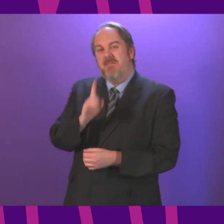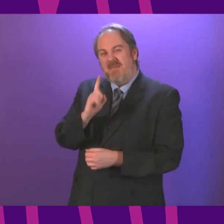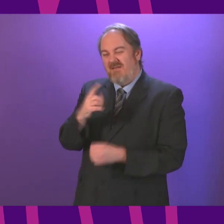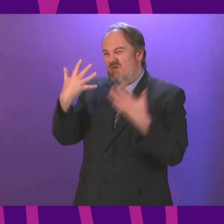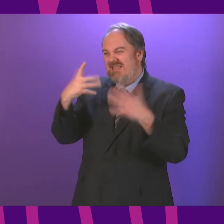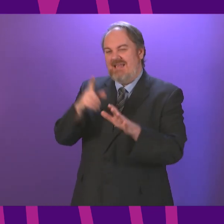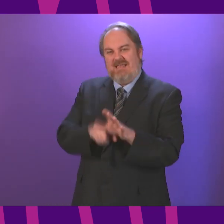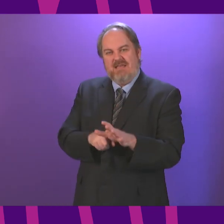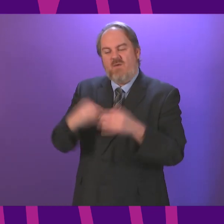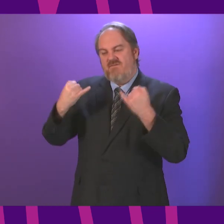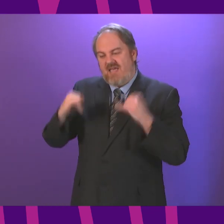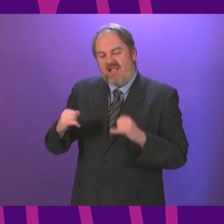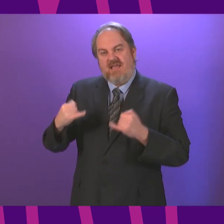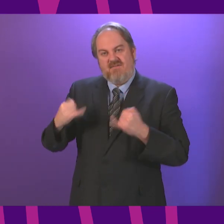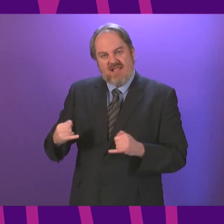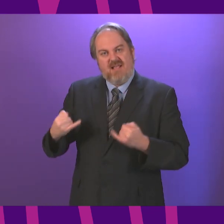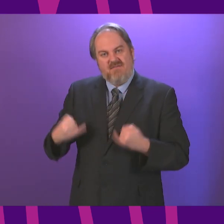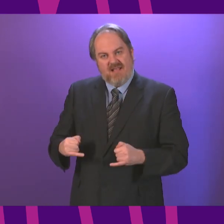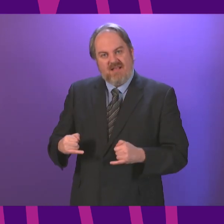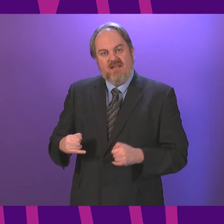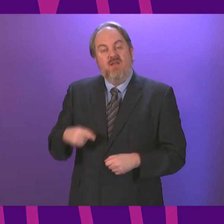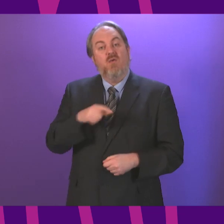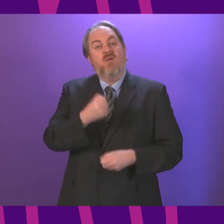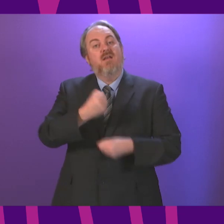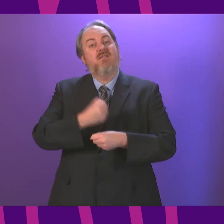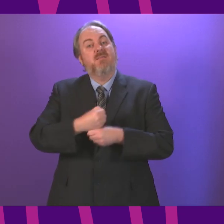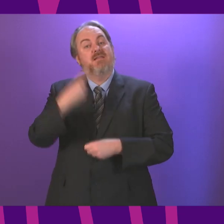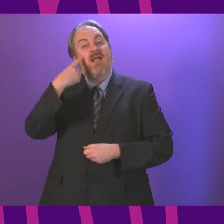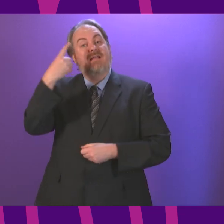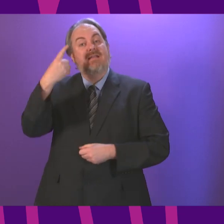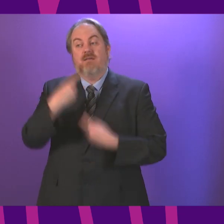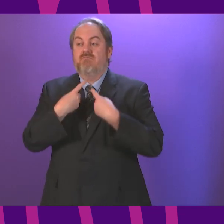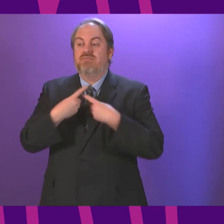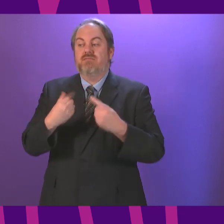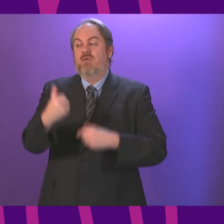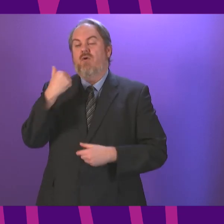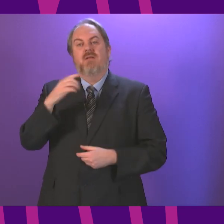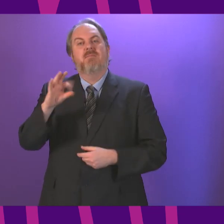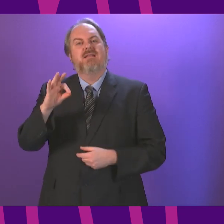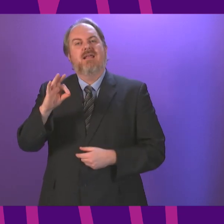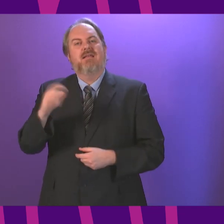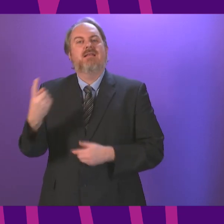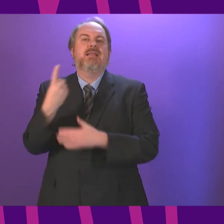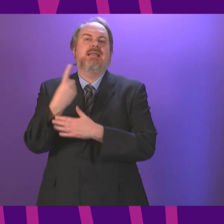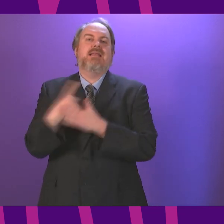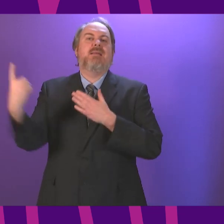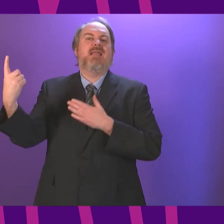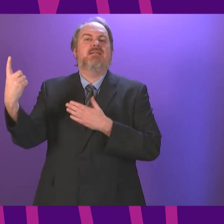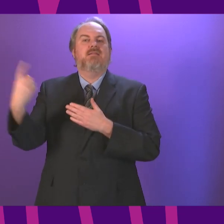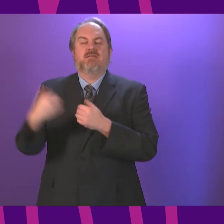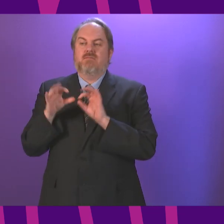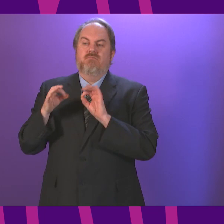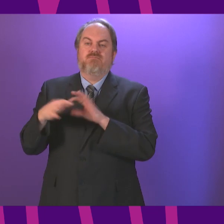of failing Scotland. It was another independence referendum bill, because that is all it has.